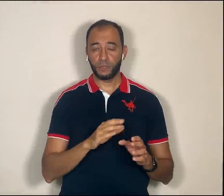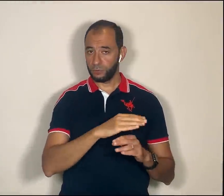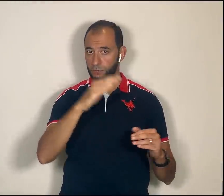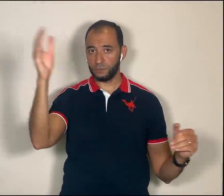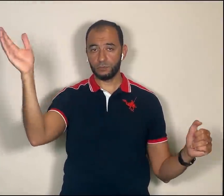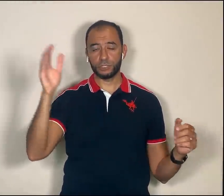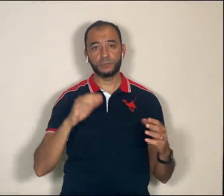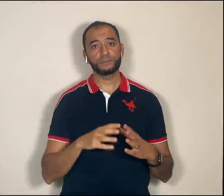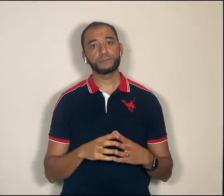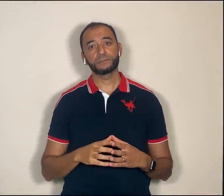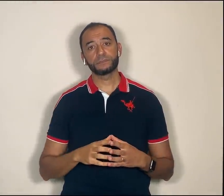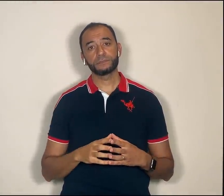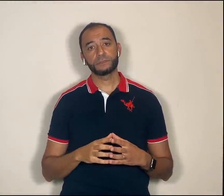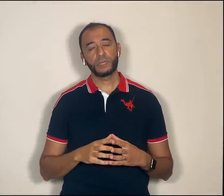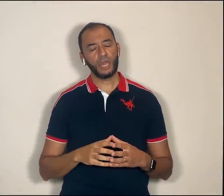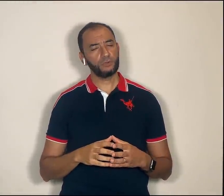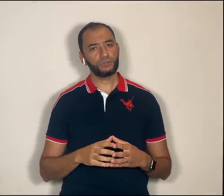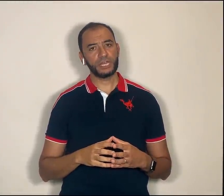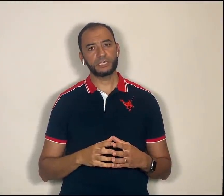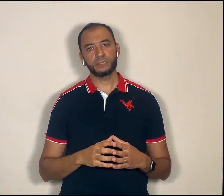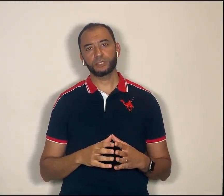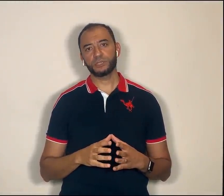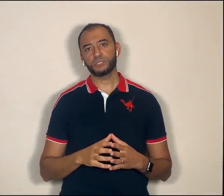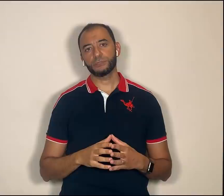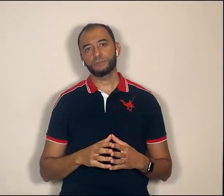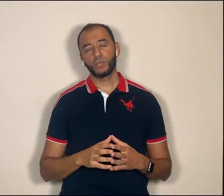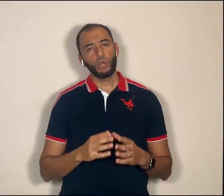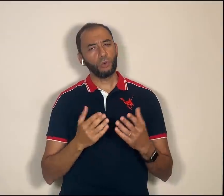through evolution? And you're not asking this question!